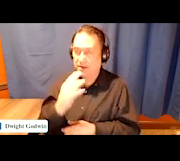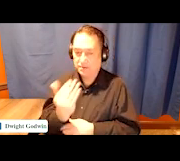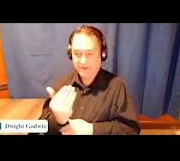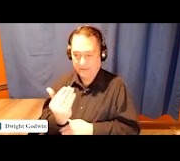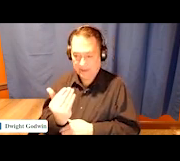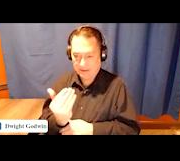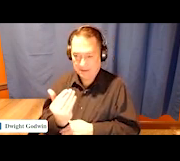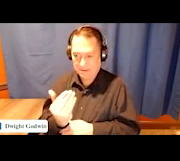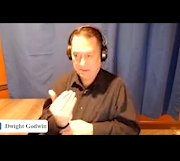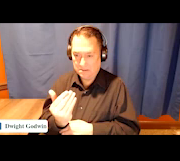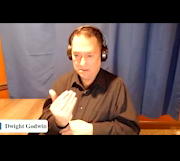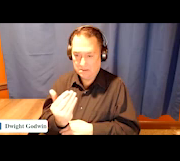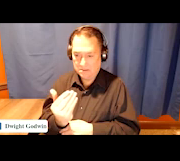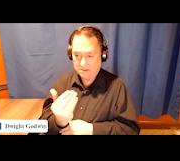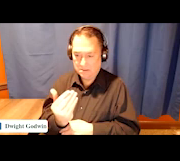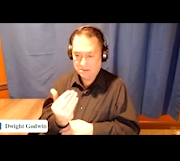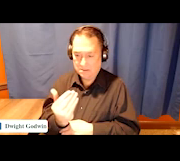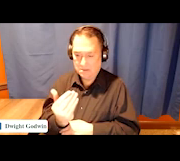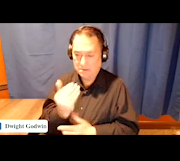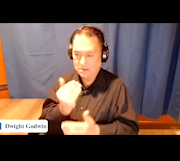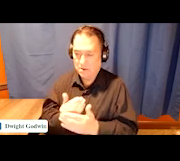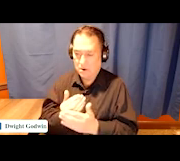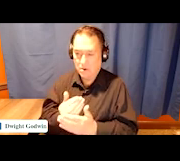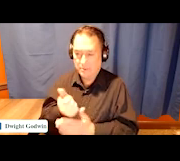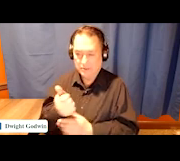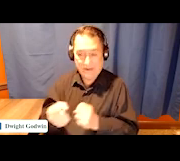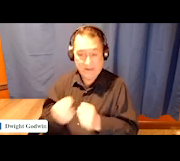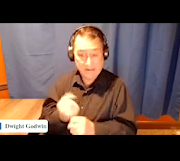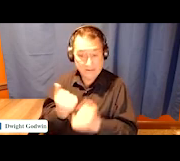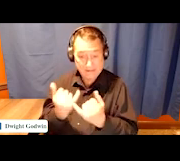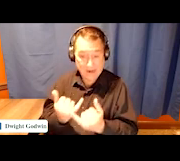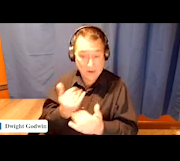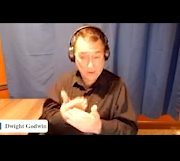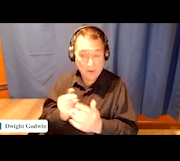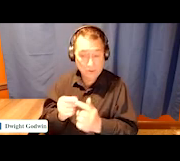so almost a decade now, pretty close to a decade.